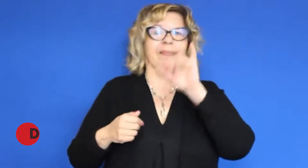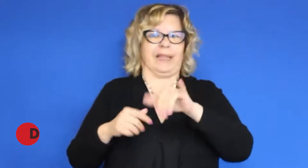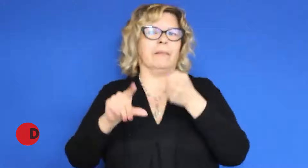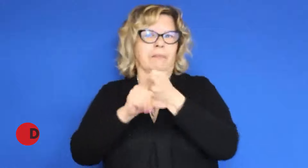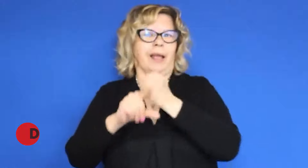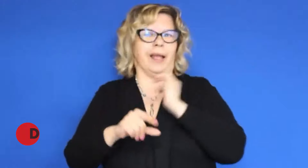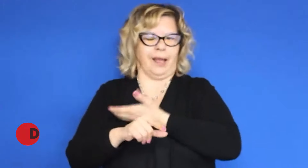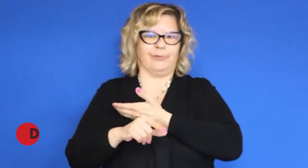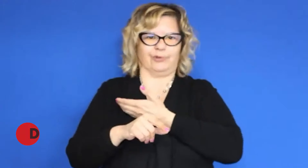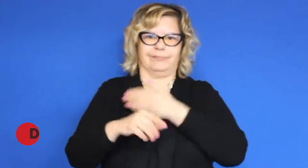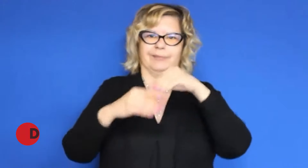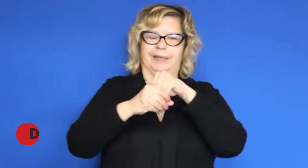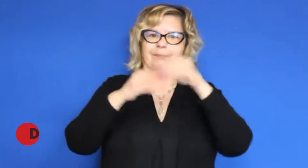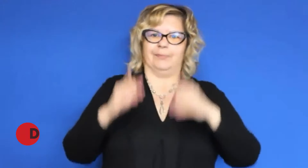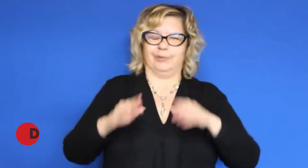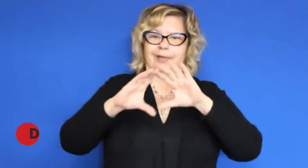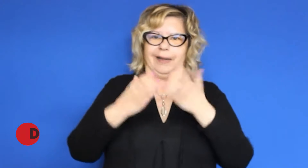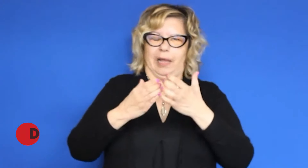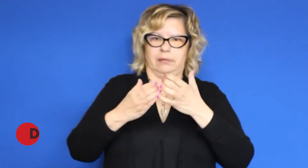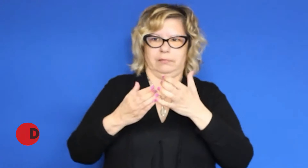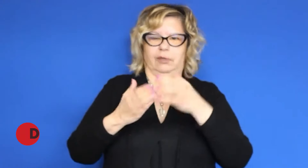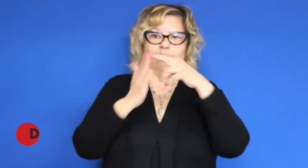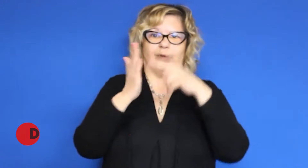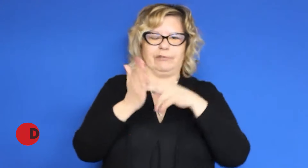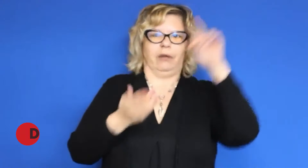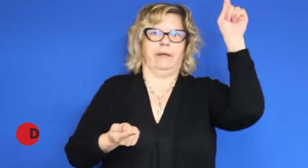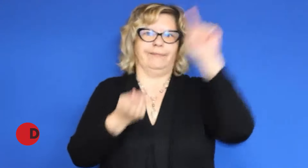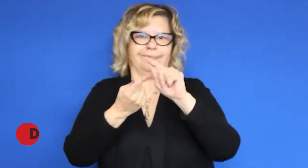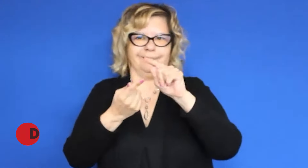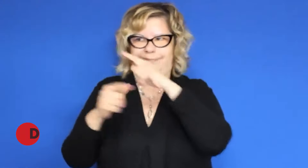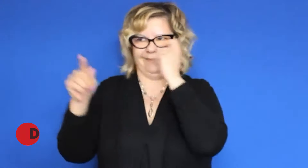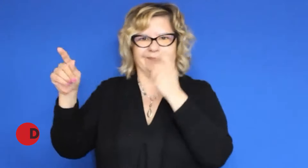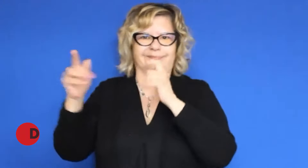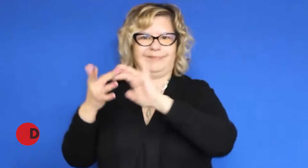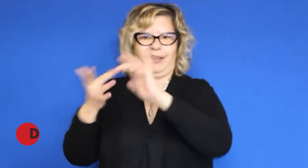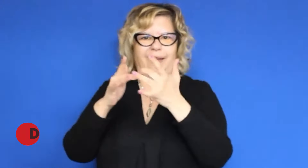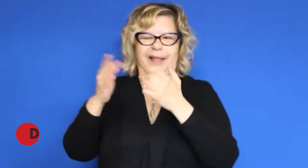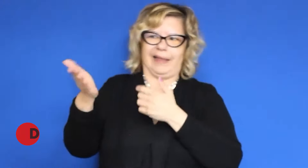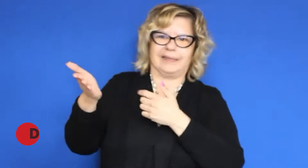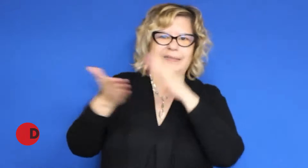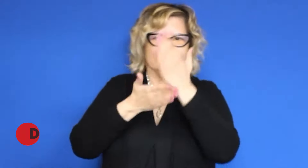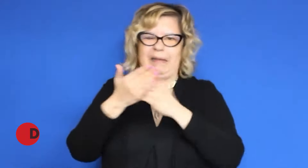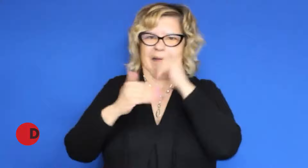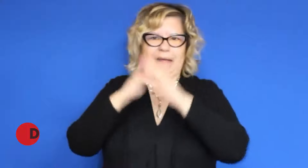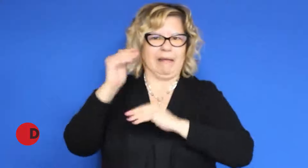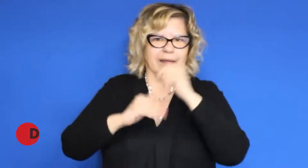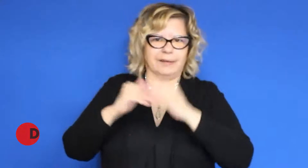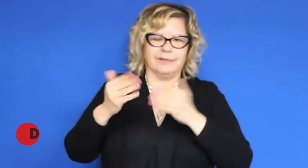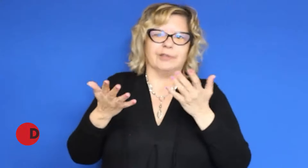this impact contributed to a decline in registration for in-person ASL classes. Some people aren’t comfortable with online learning.